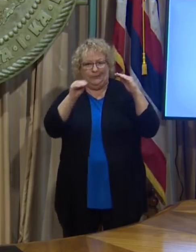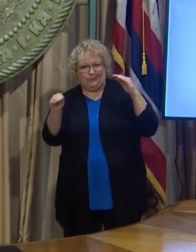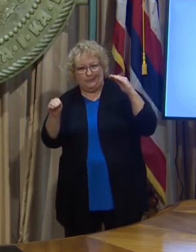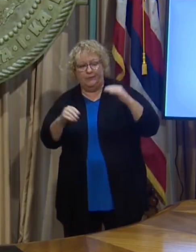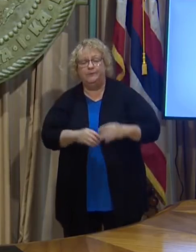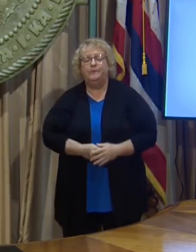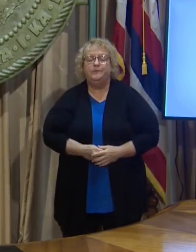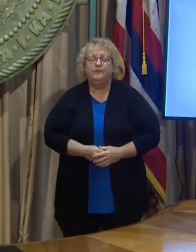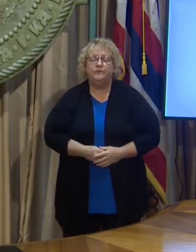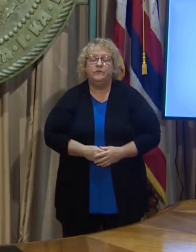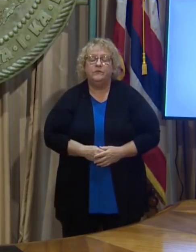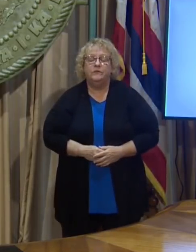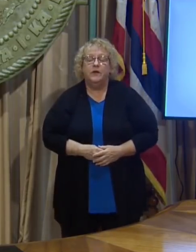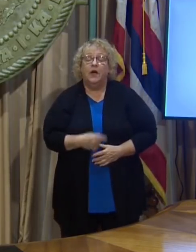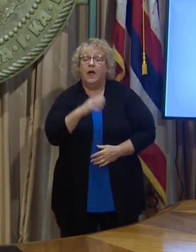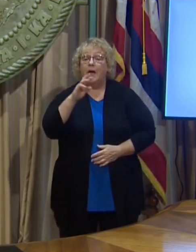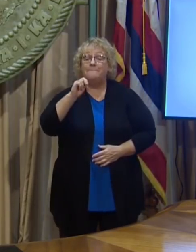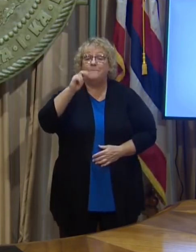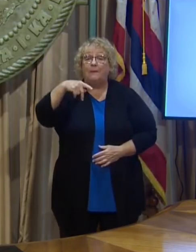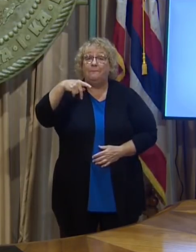WE FRESH RESULTS ARE VERY ENCOURAGING. THE CURVE IS DEFINITELY GOING THE RIGHT WAY.